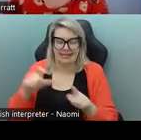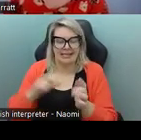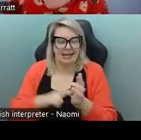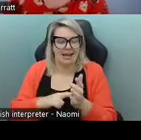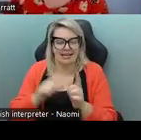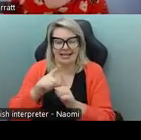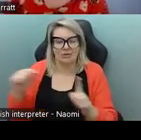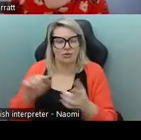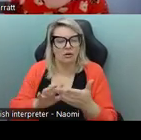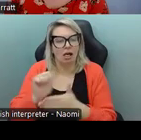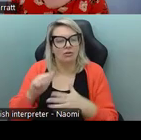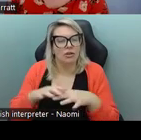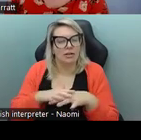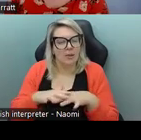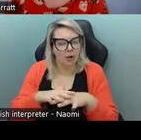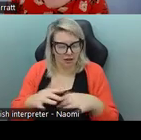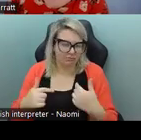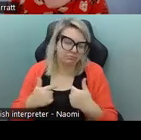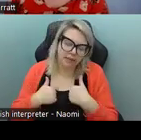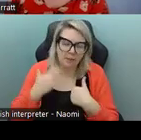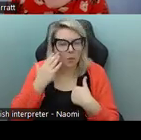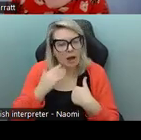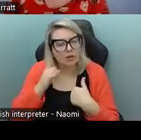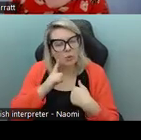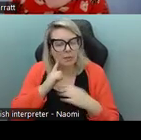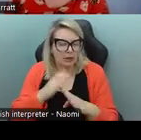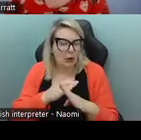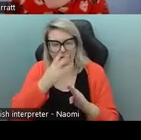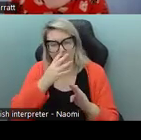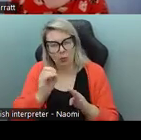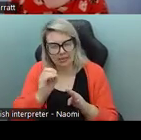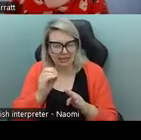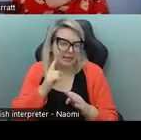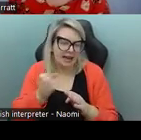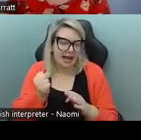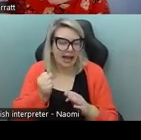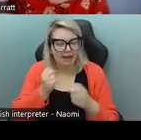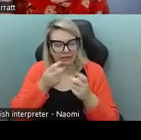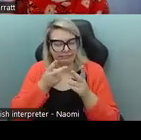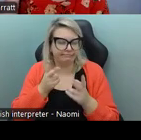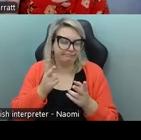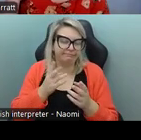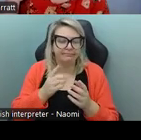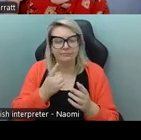I'm a white woman in her early 40s, and I have strawberry blonde hair and a red dress on